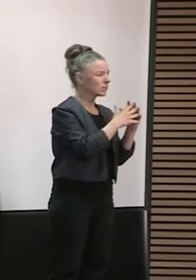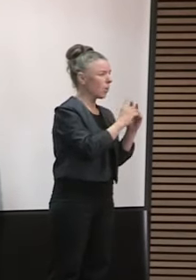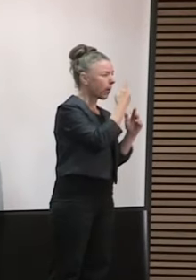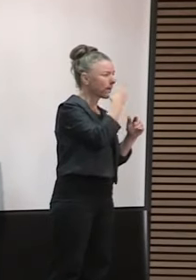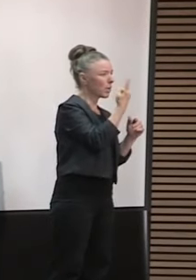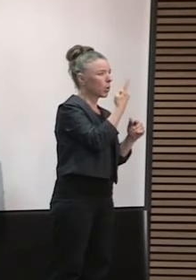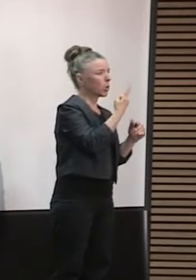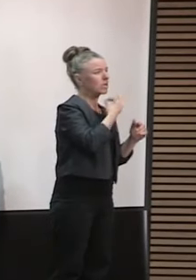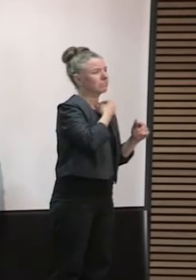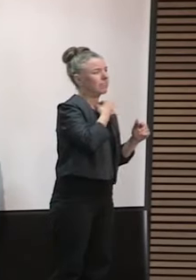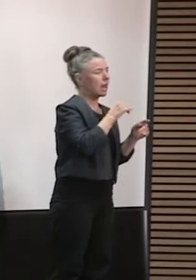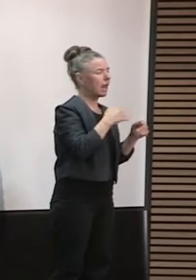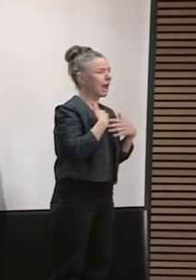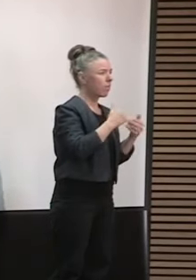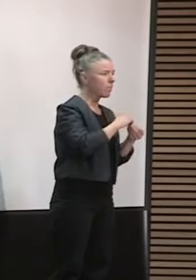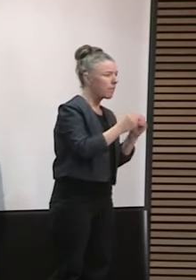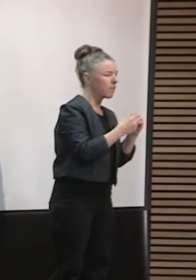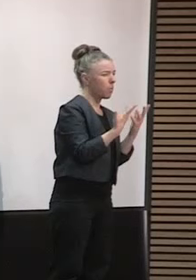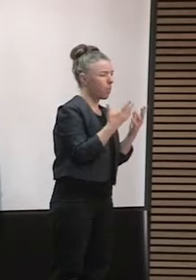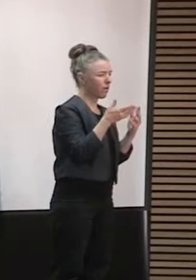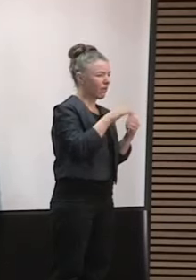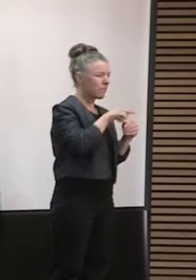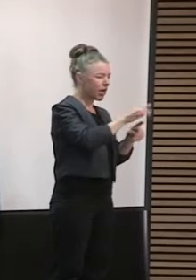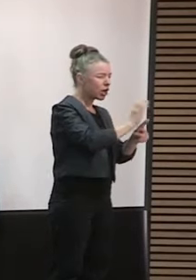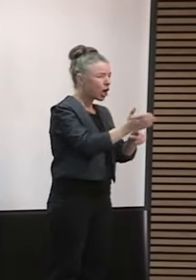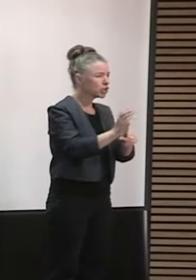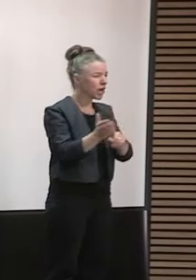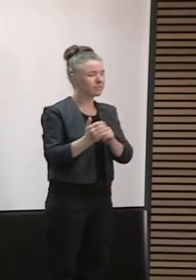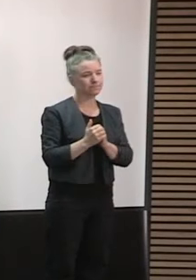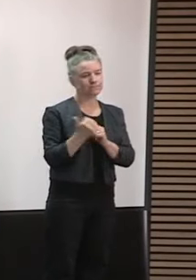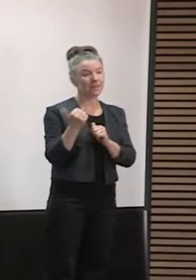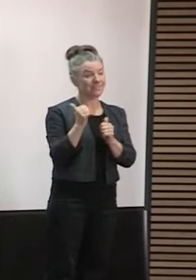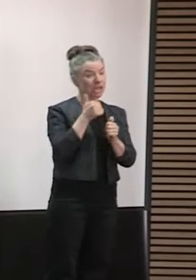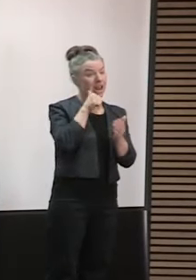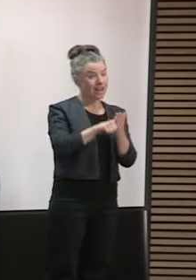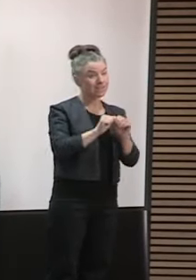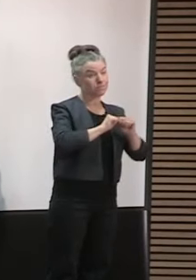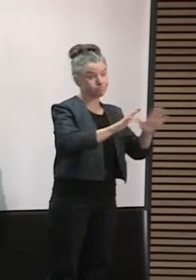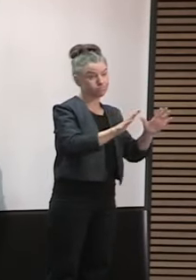it comes to these types of restrictions so we're asking